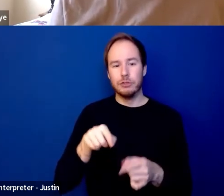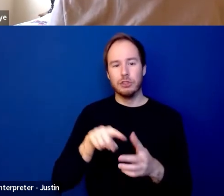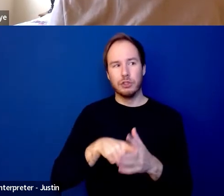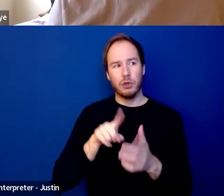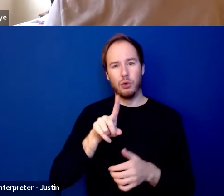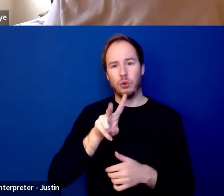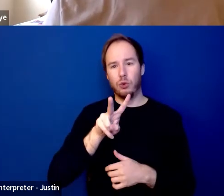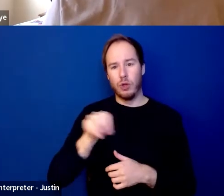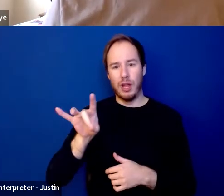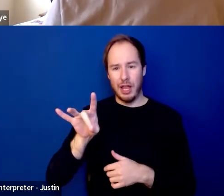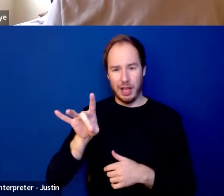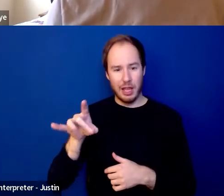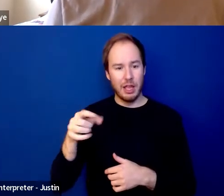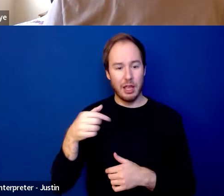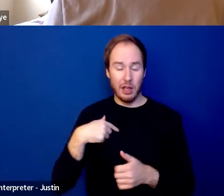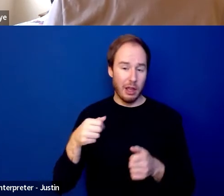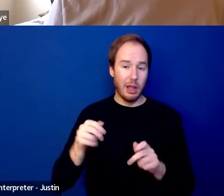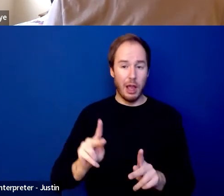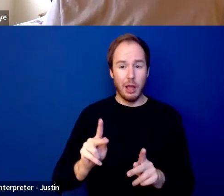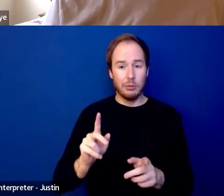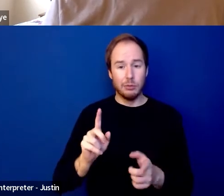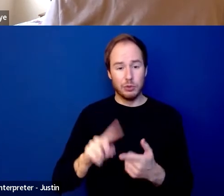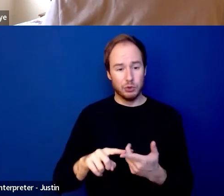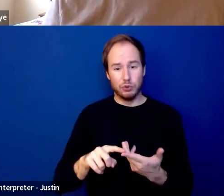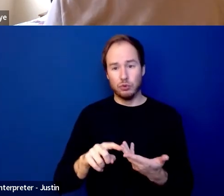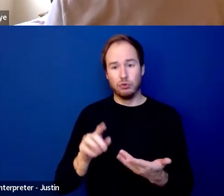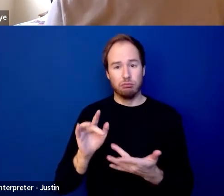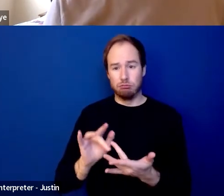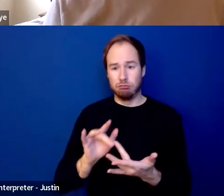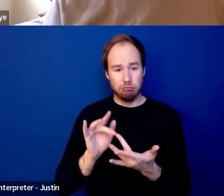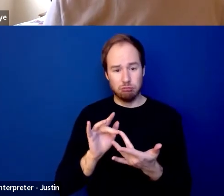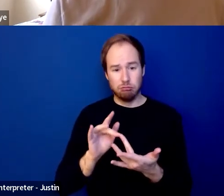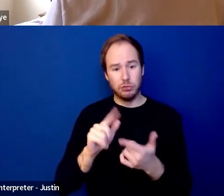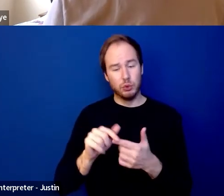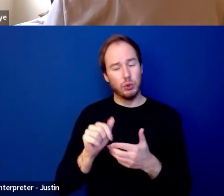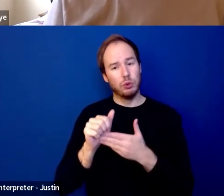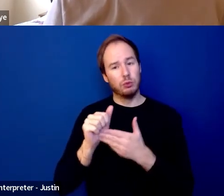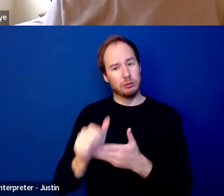Had the opportunity to start and lead a street medicine team